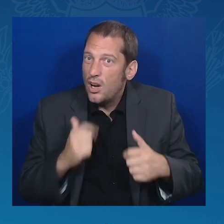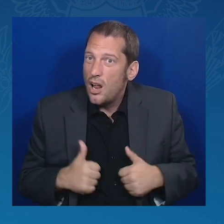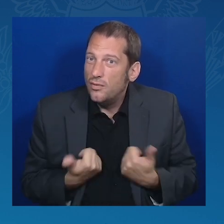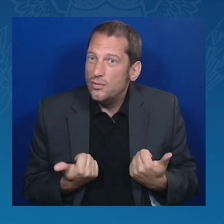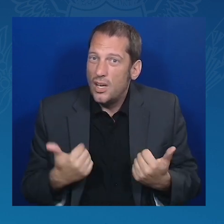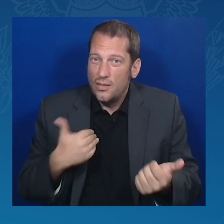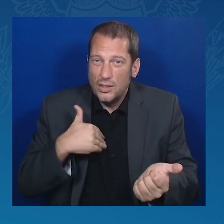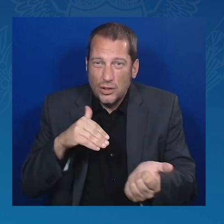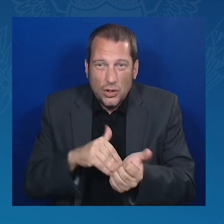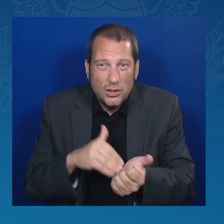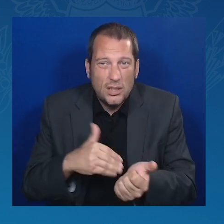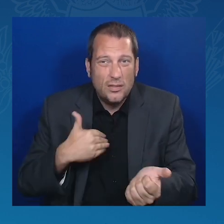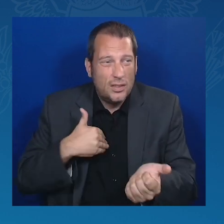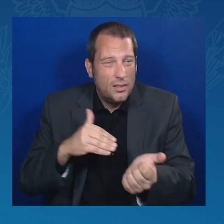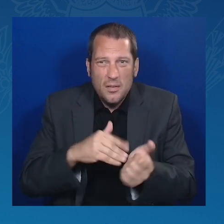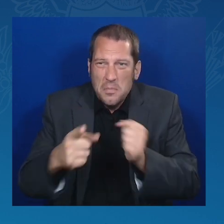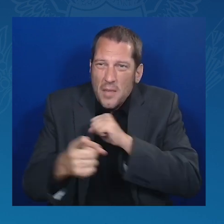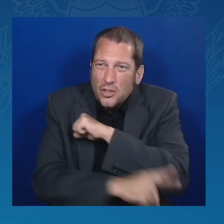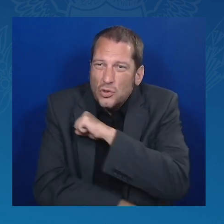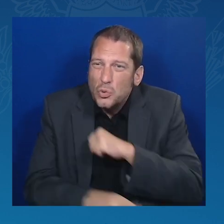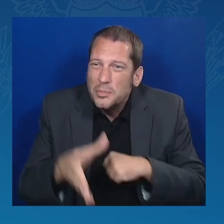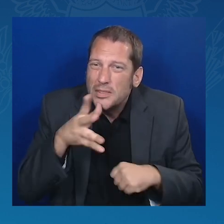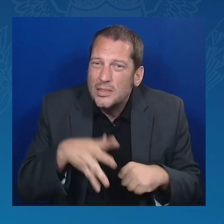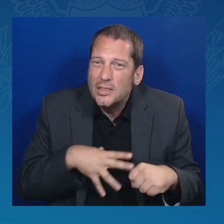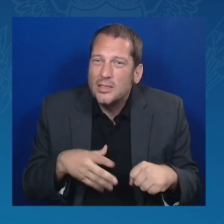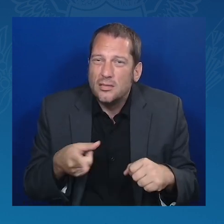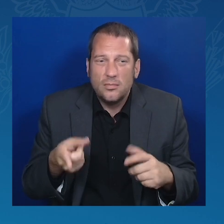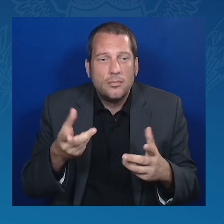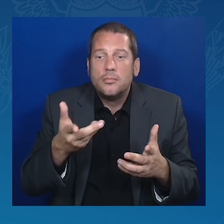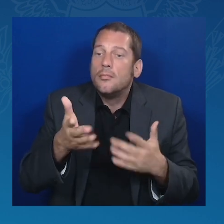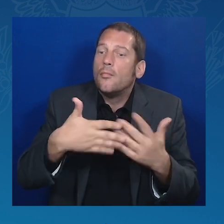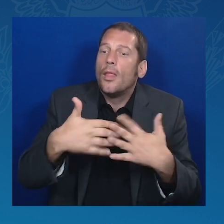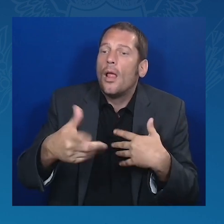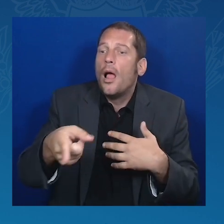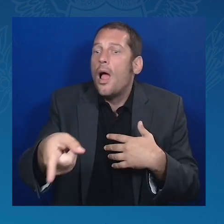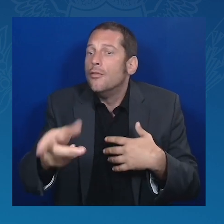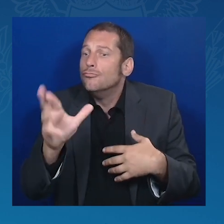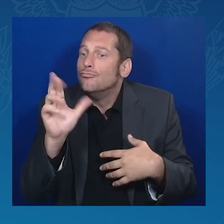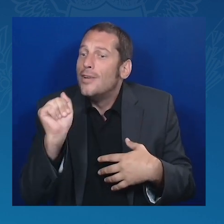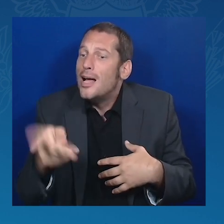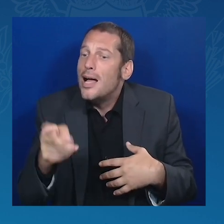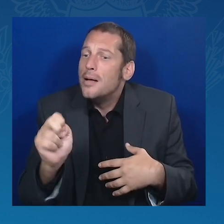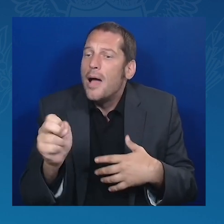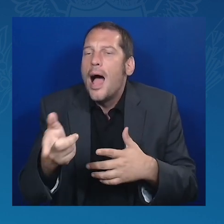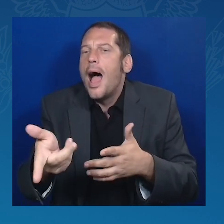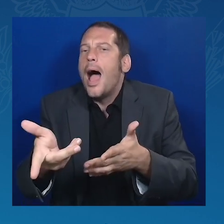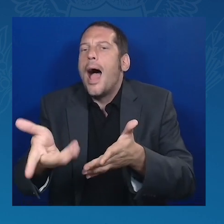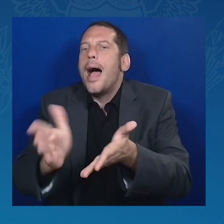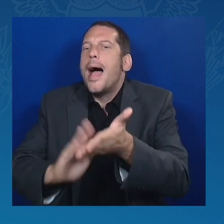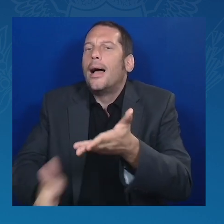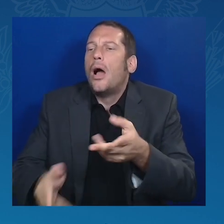laws that make no exception even for rape or incest. Many of the people here know I started my career as a prosecutor.